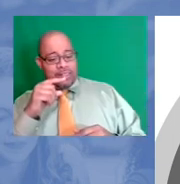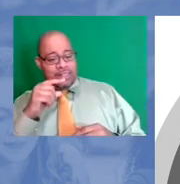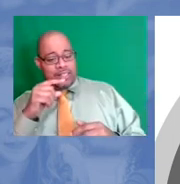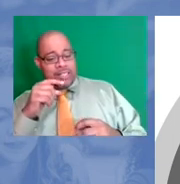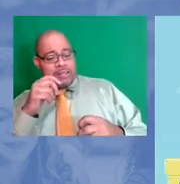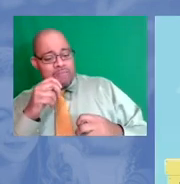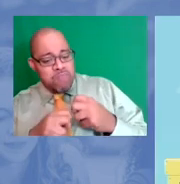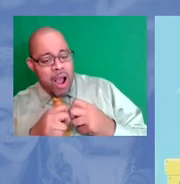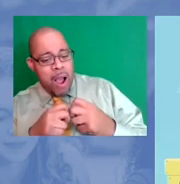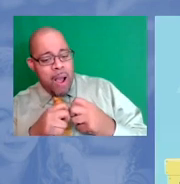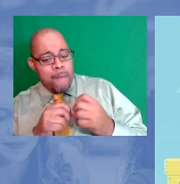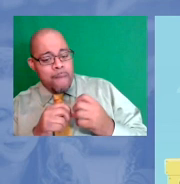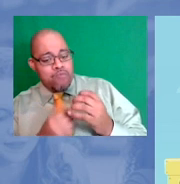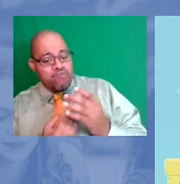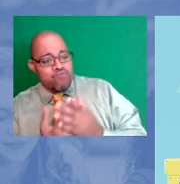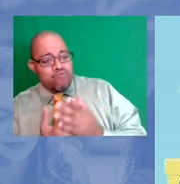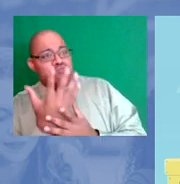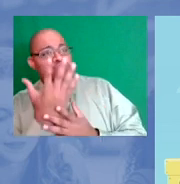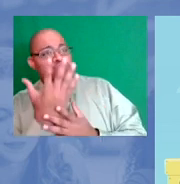US MATURE. FOCUSING ON THE POSITIVE IN WAYS WE CAN BE